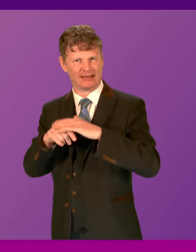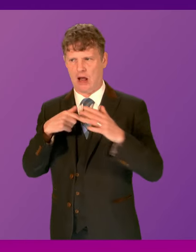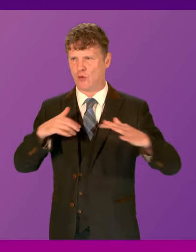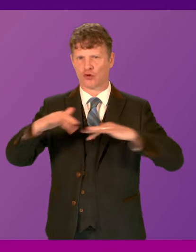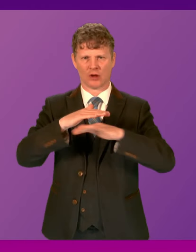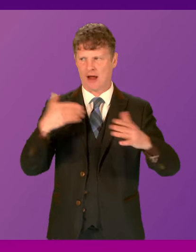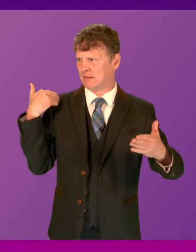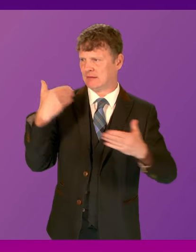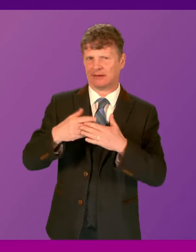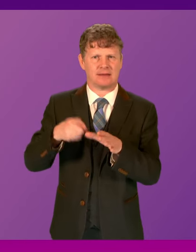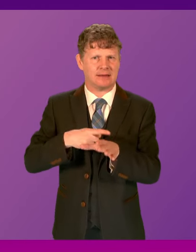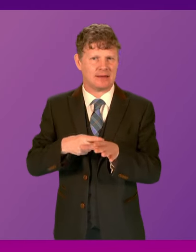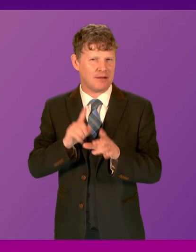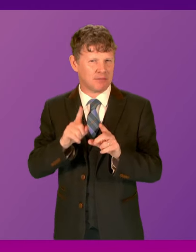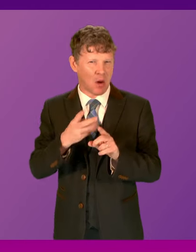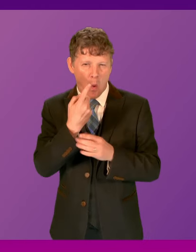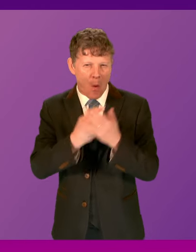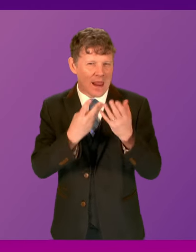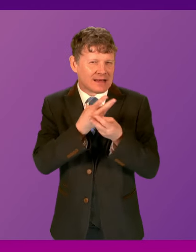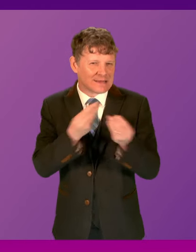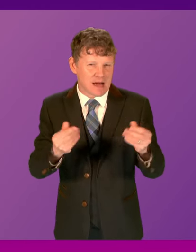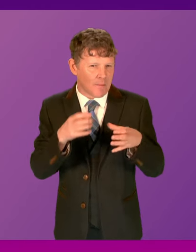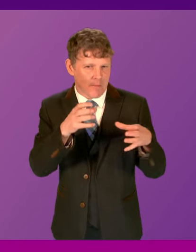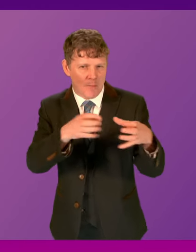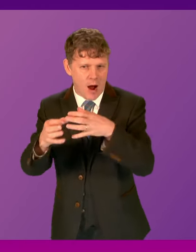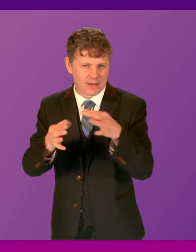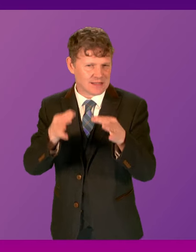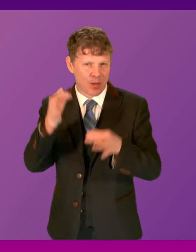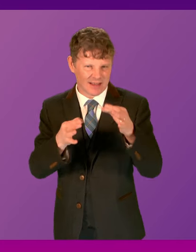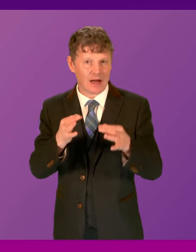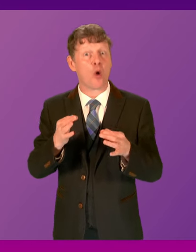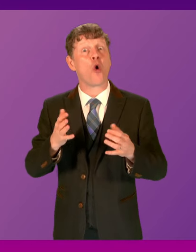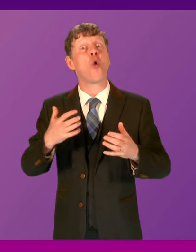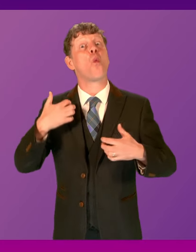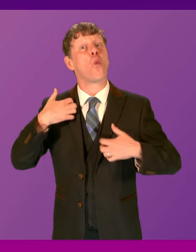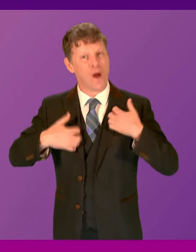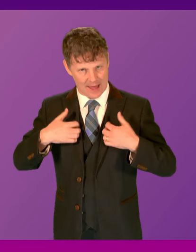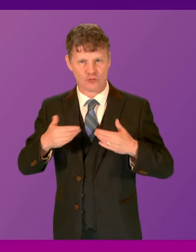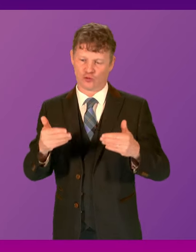but only some parties in the chamber are willing to take the necessary action to